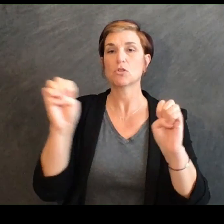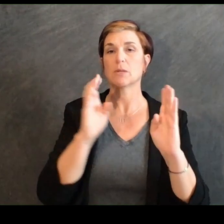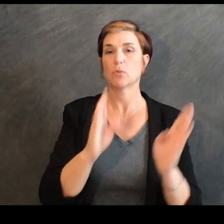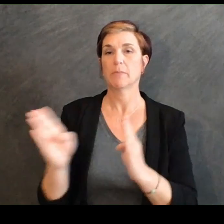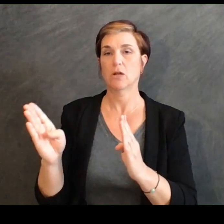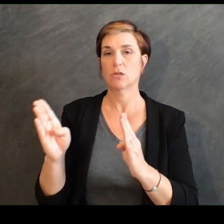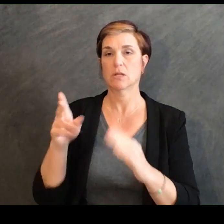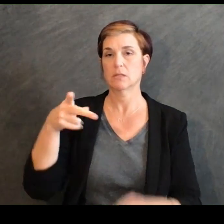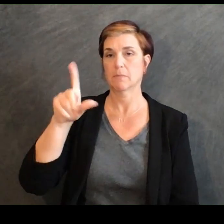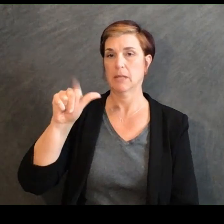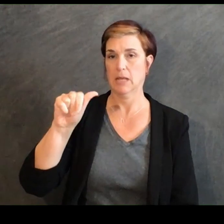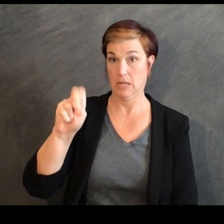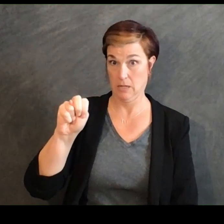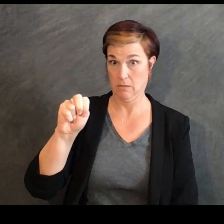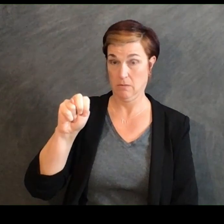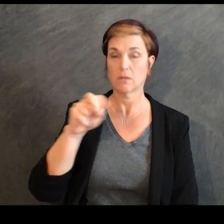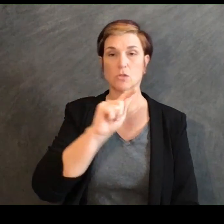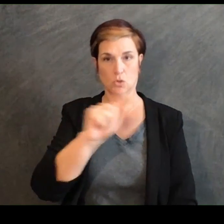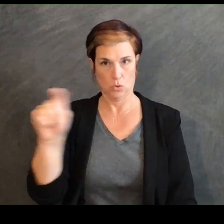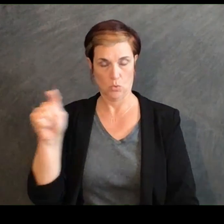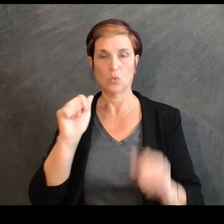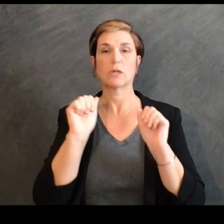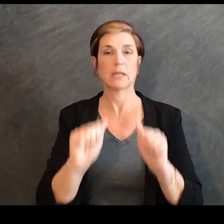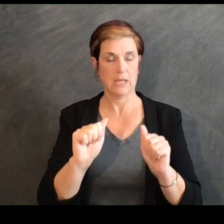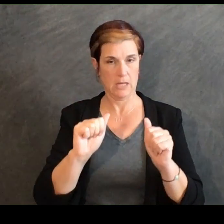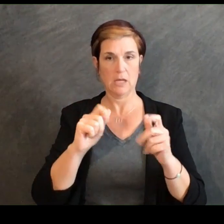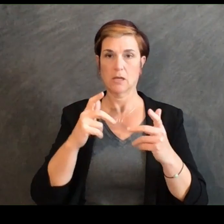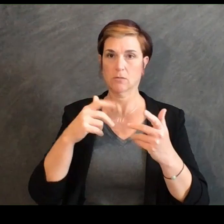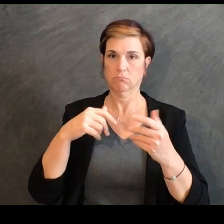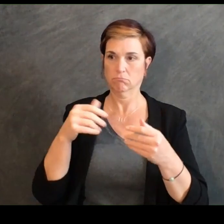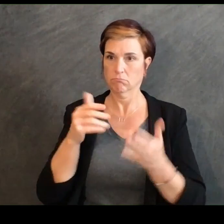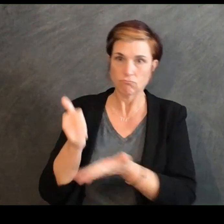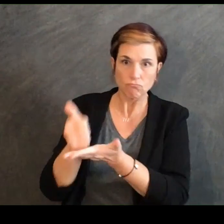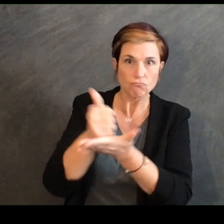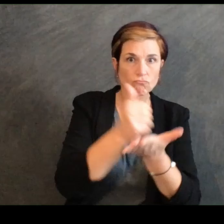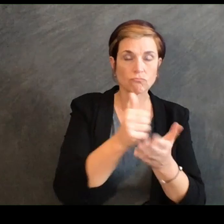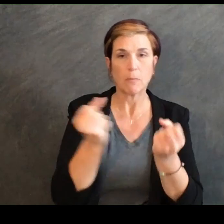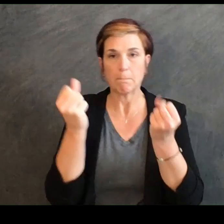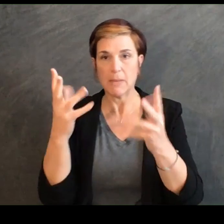everywhere the hospitals are very engaged New York and various other